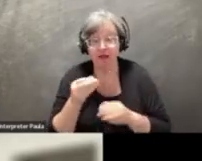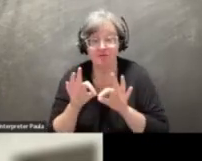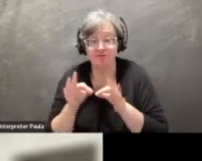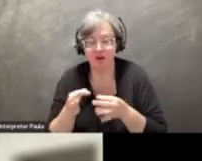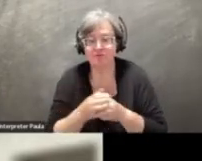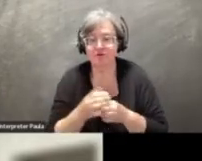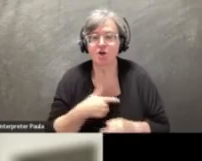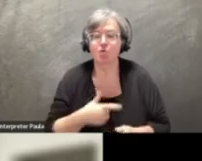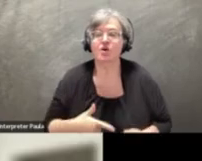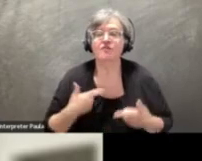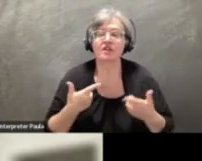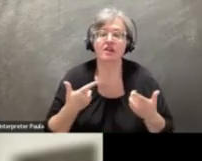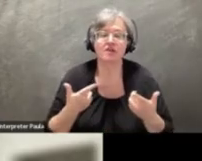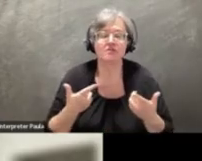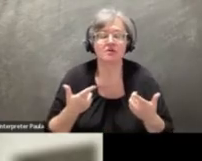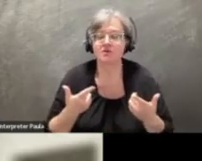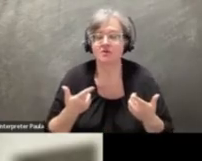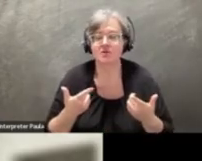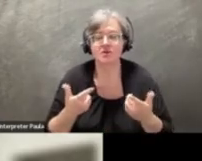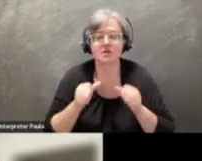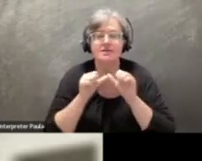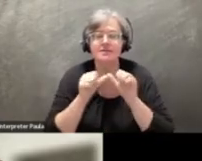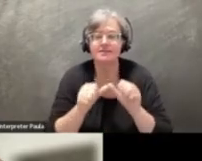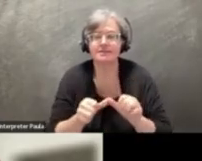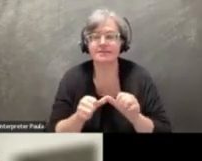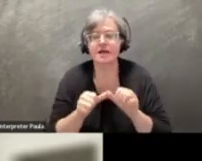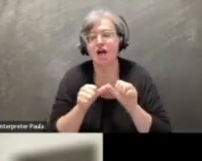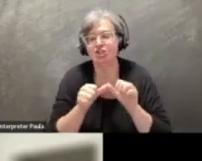life of constantly having to